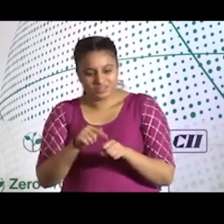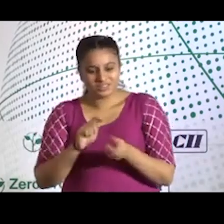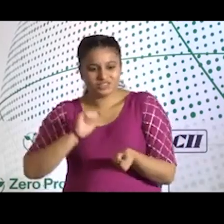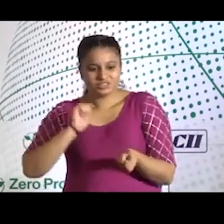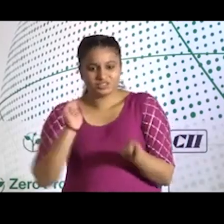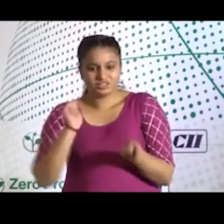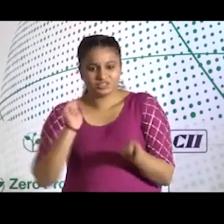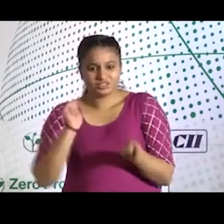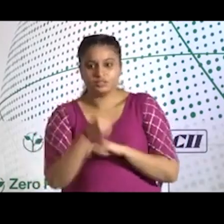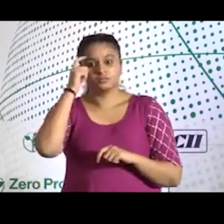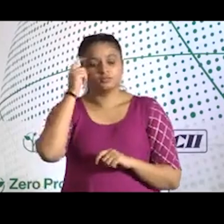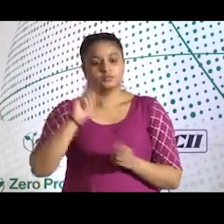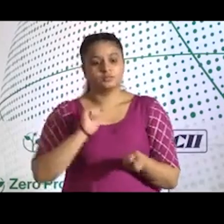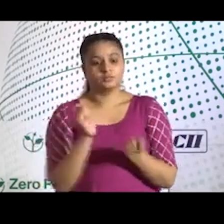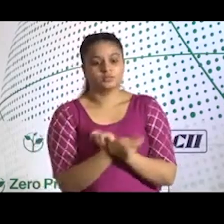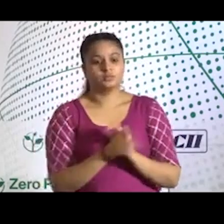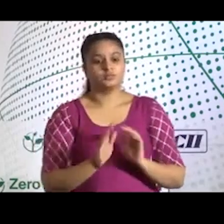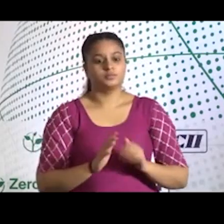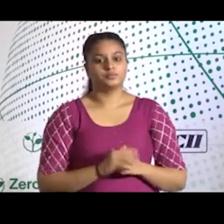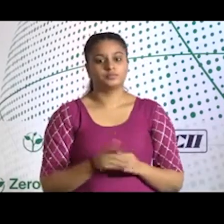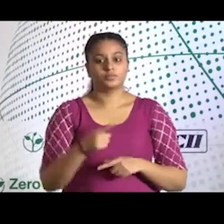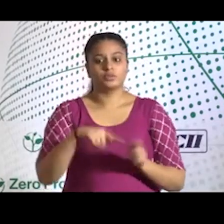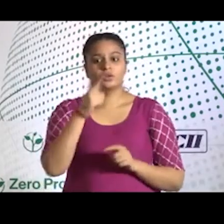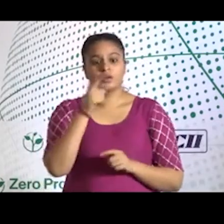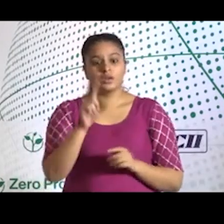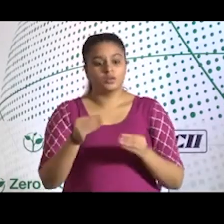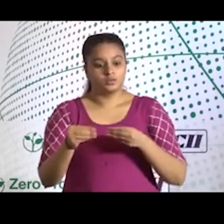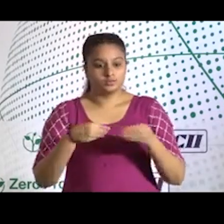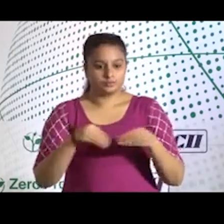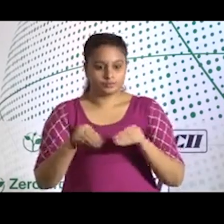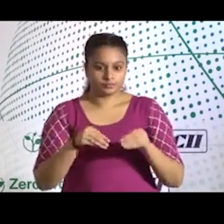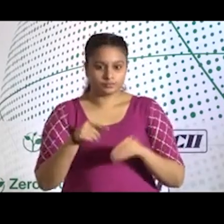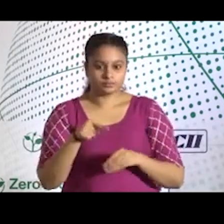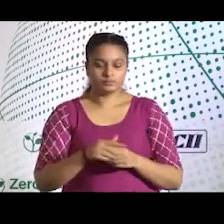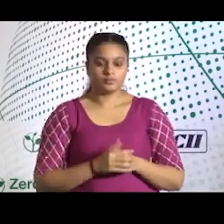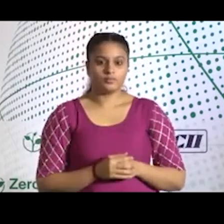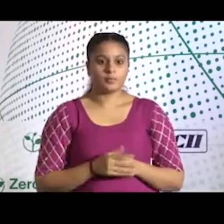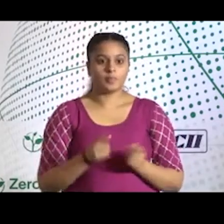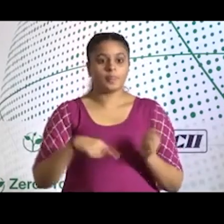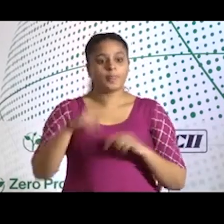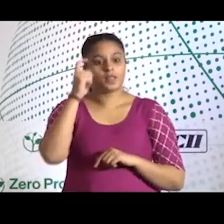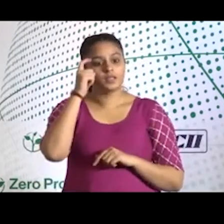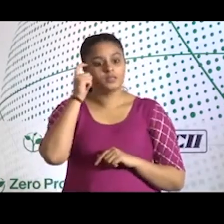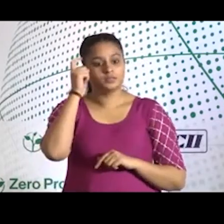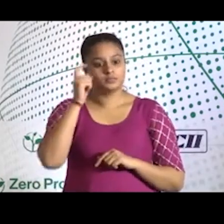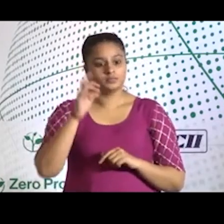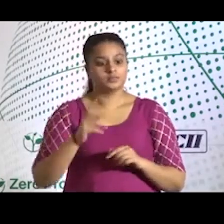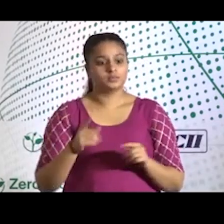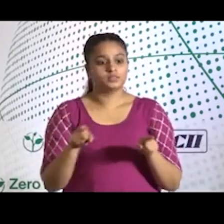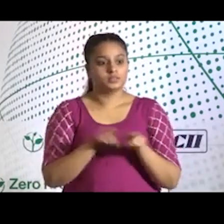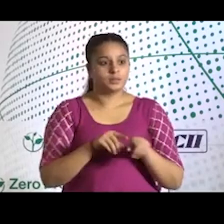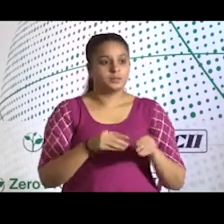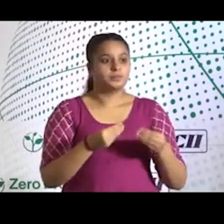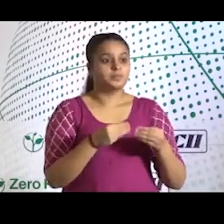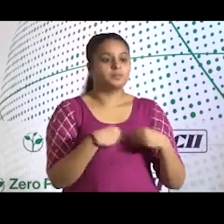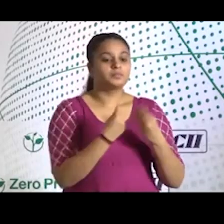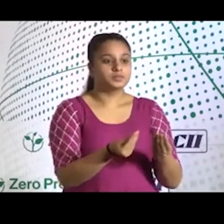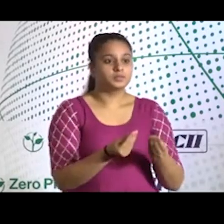because they allow just everyone the flexibility, which was always thought of as a as a favor.